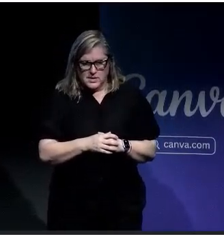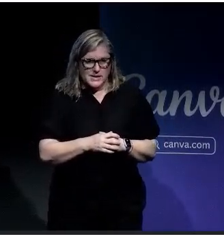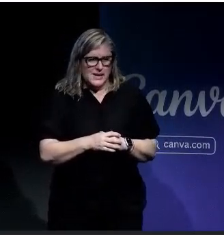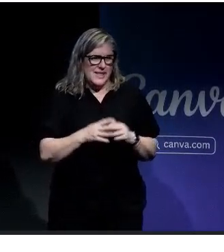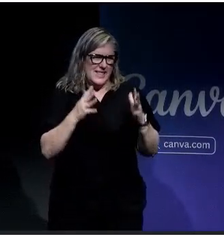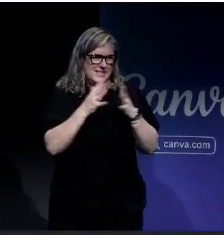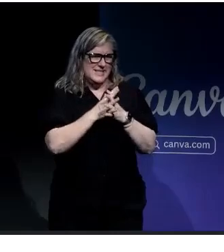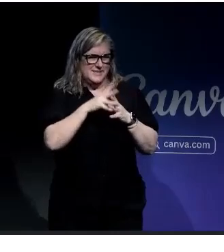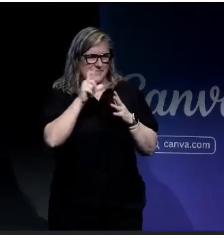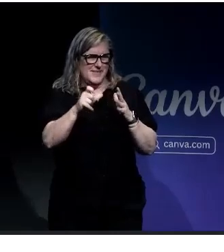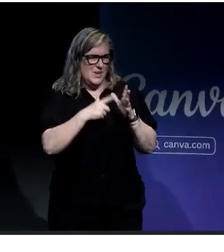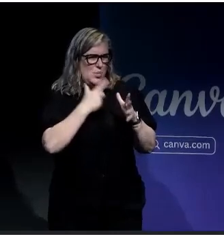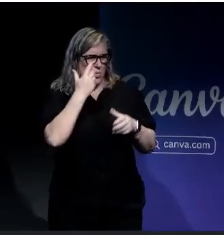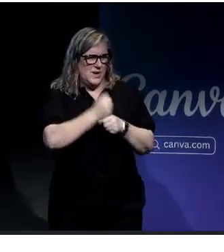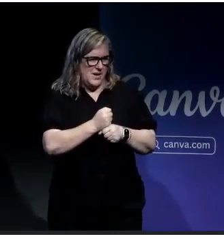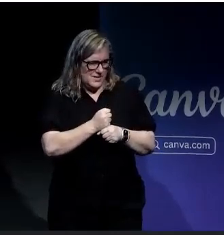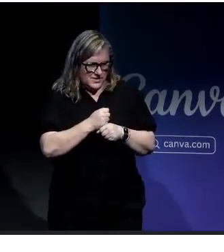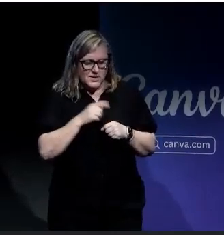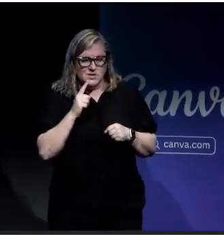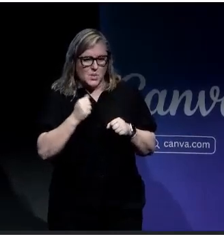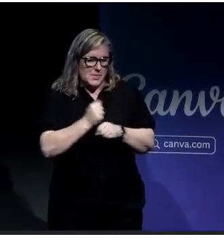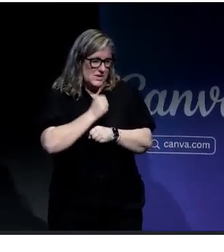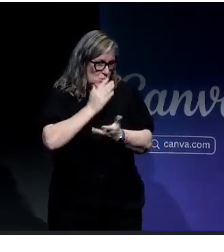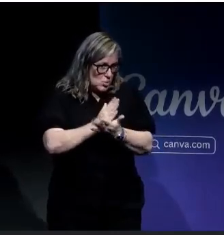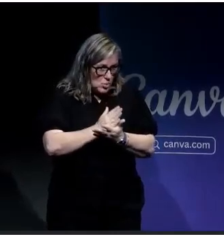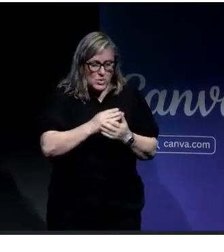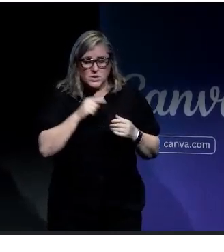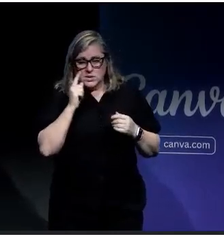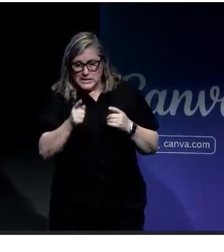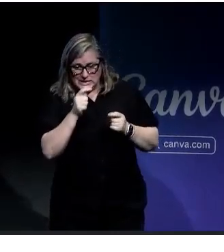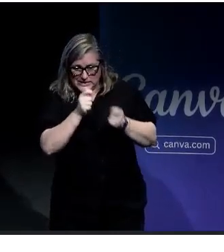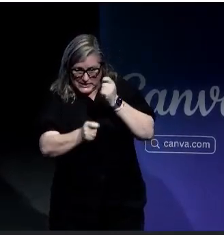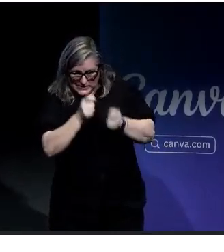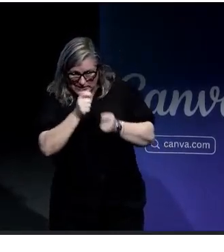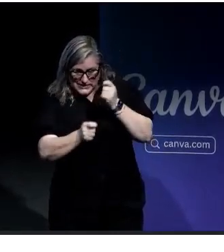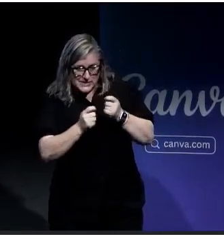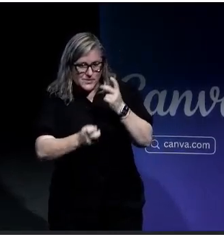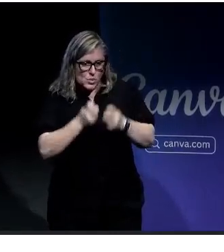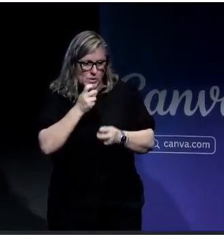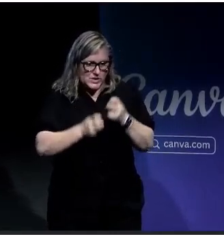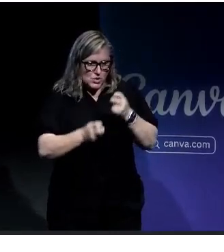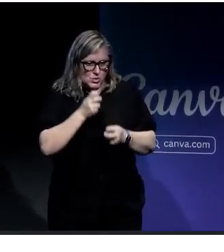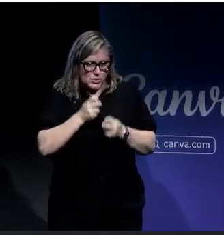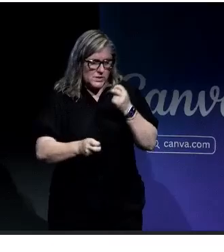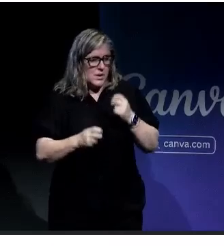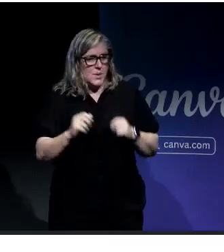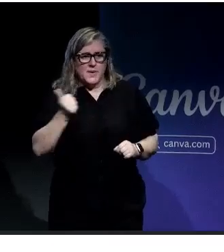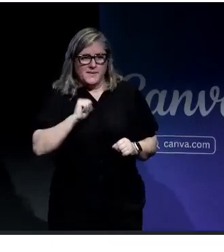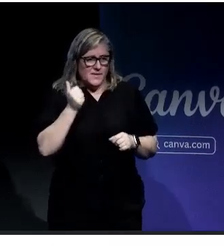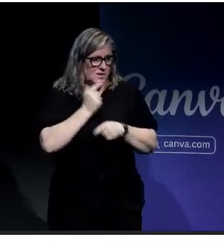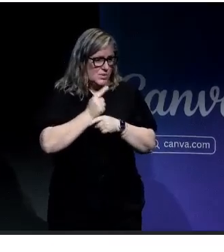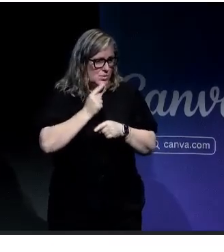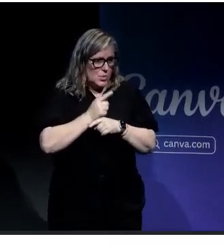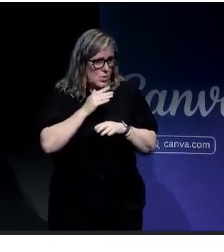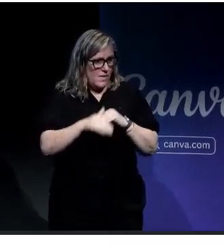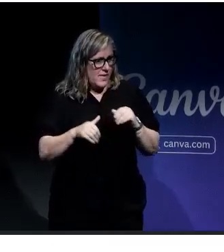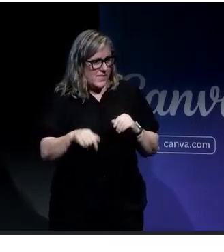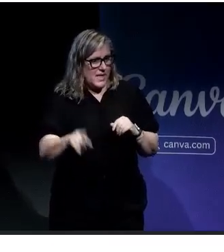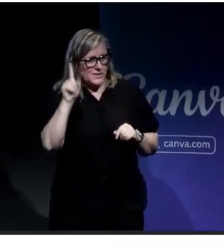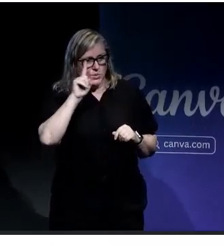It's worth keeping in mind. So, automated tools are testing generally for WCAG issues. And as we've spoken about in previous talks today, uh, accessibility